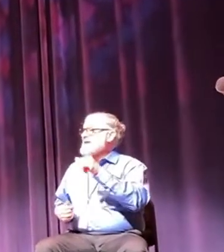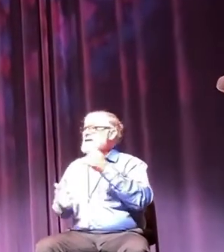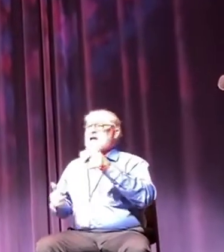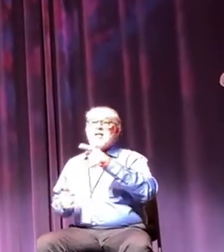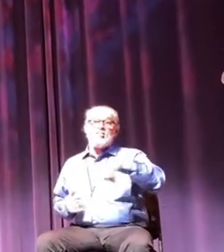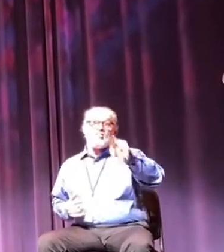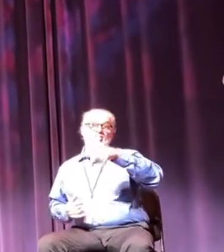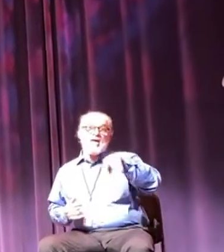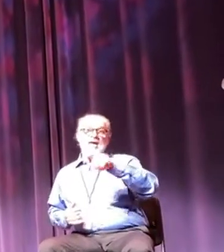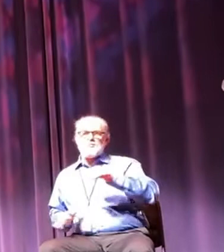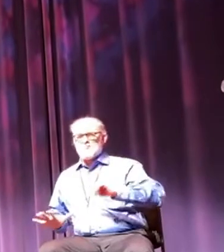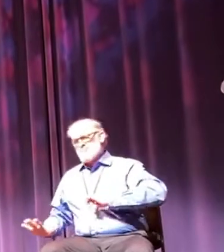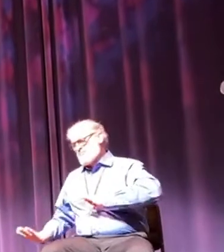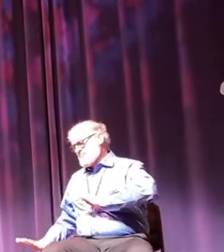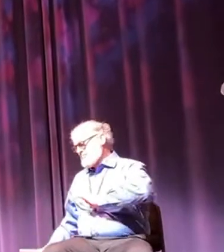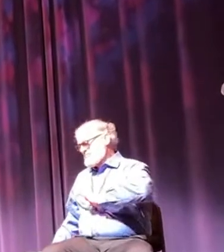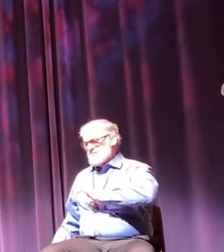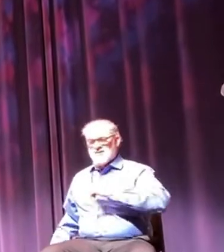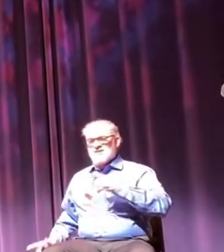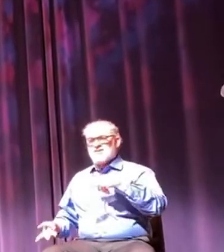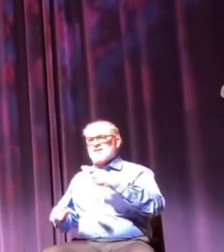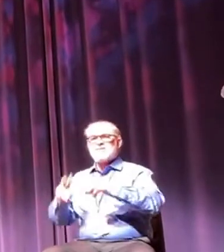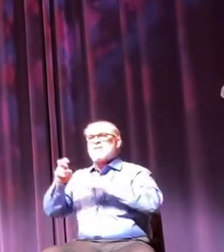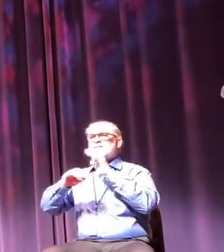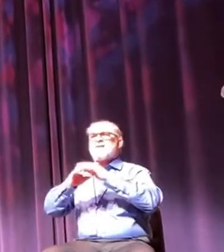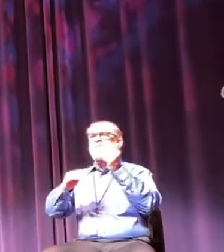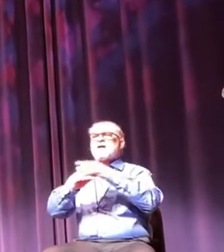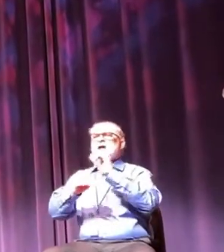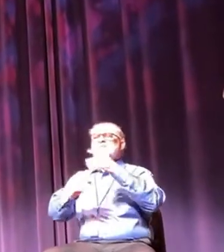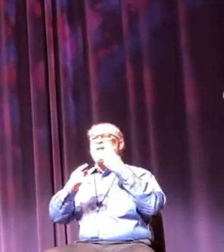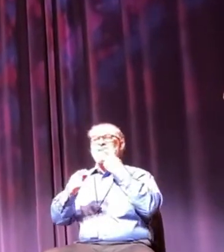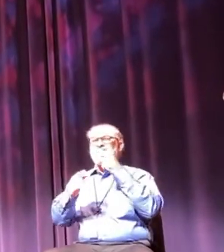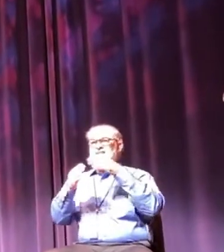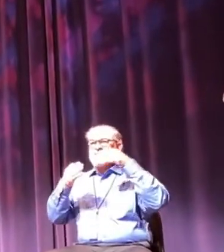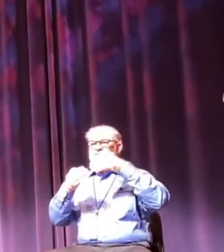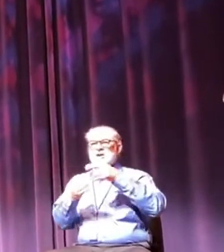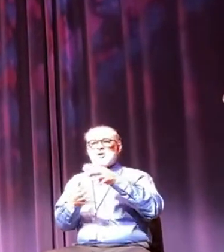They prized the fat, the angles of their teeth splinter claw,